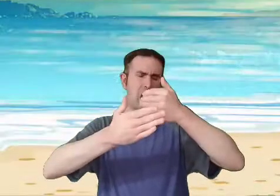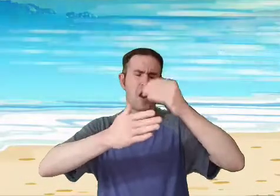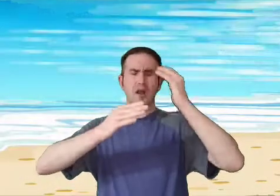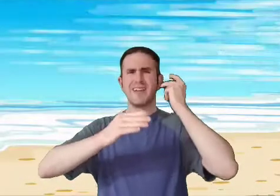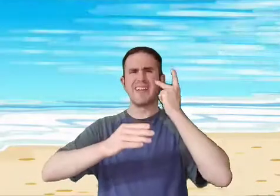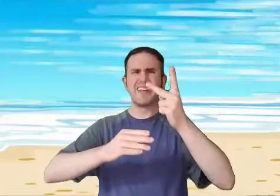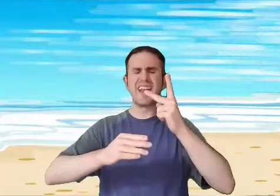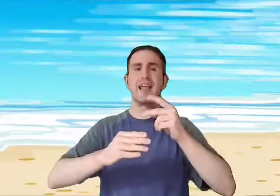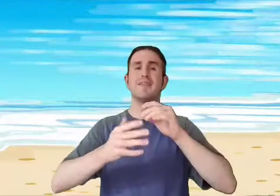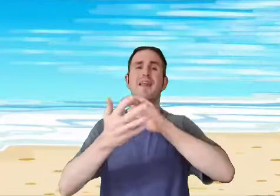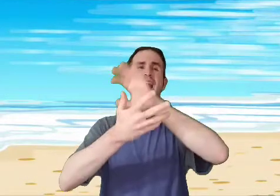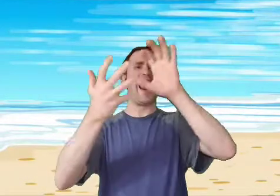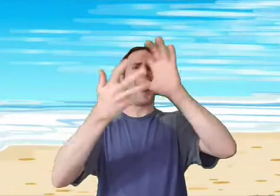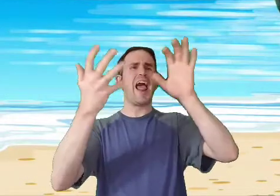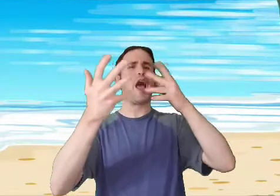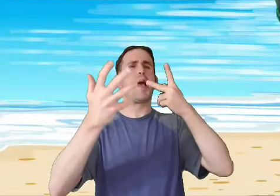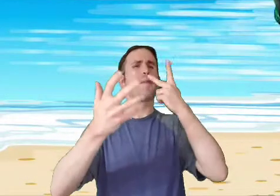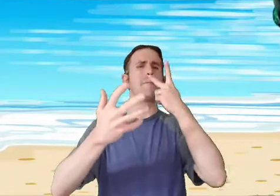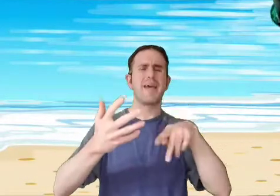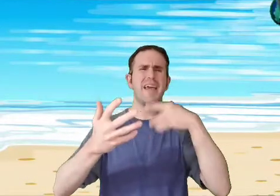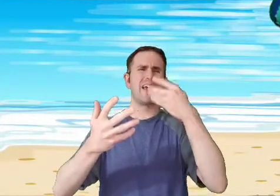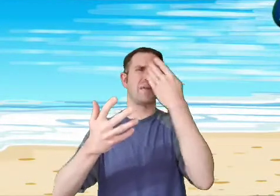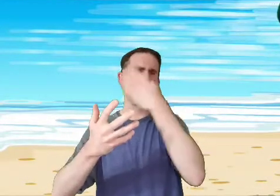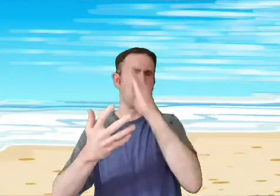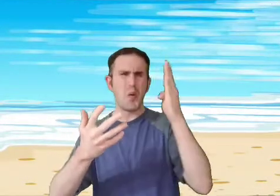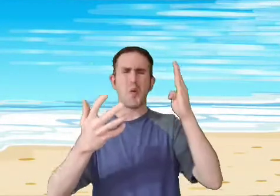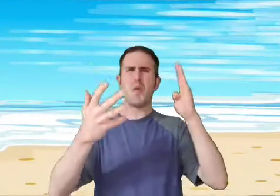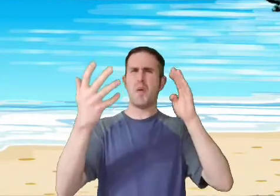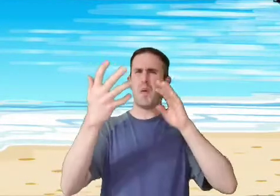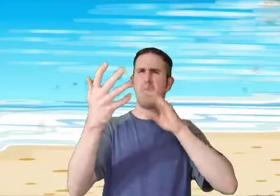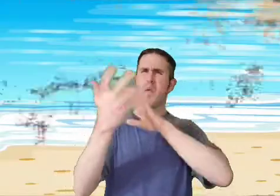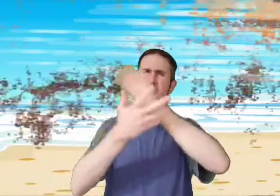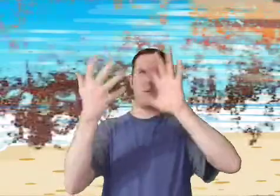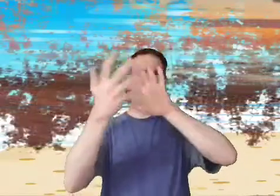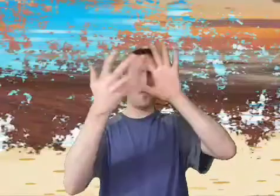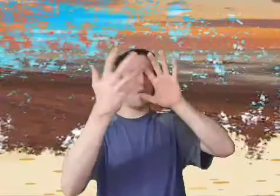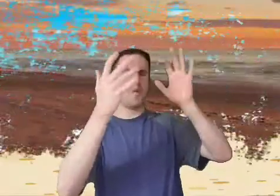that and then you see those cotton candy clouds, right? You have your pinks and then your blues